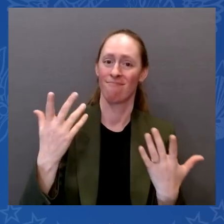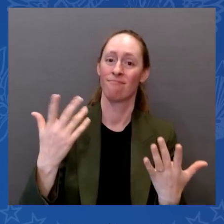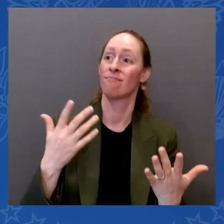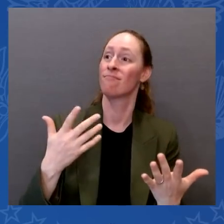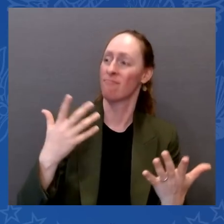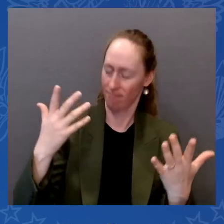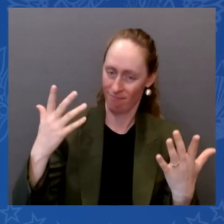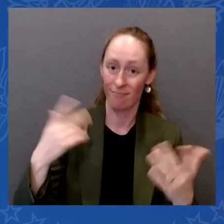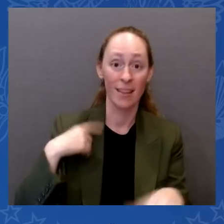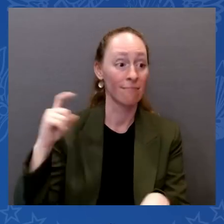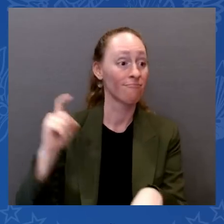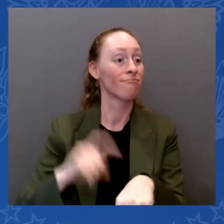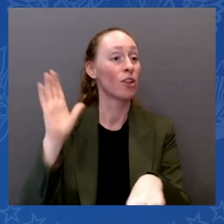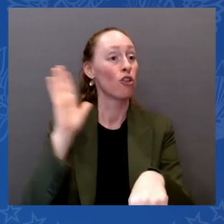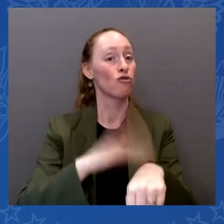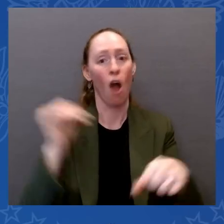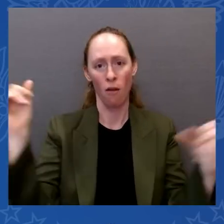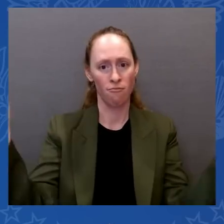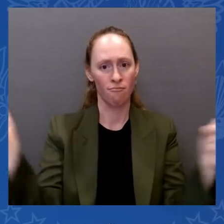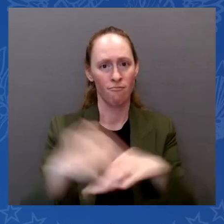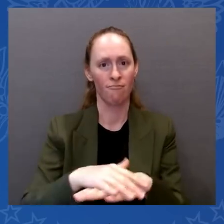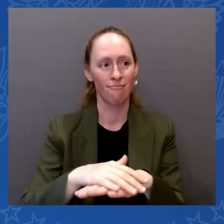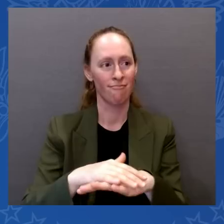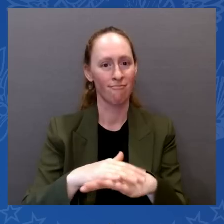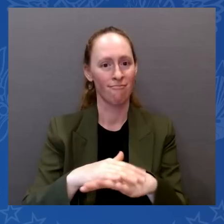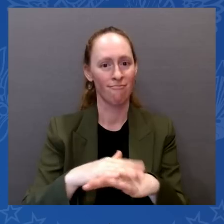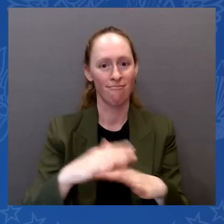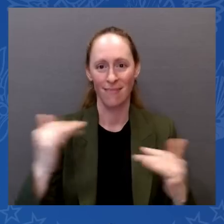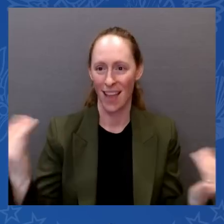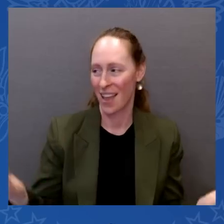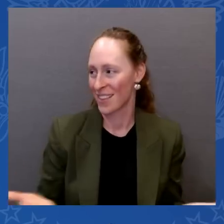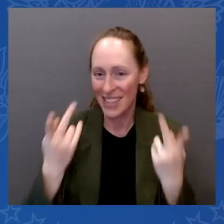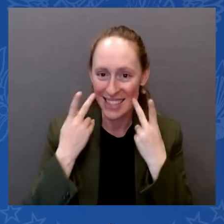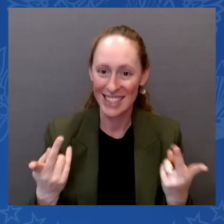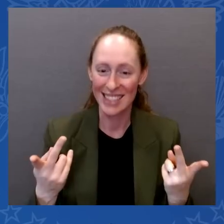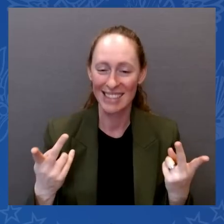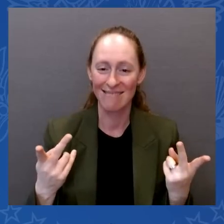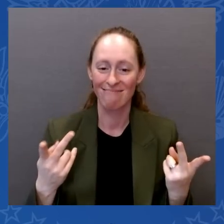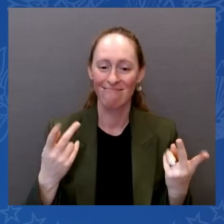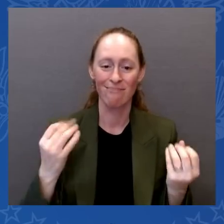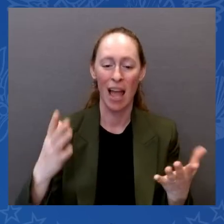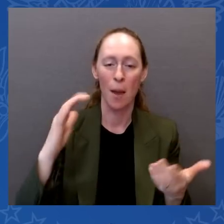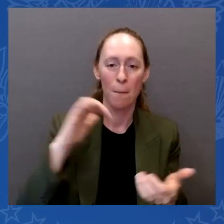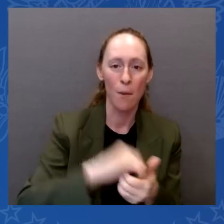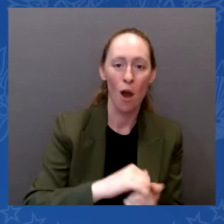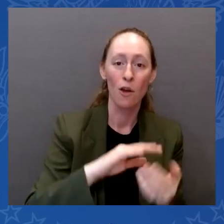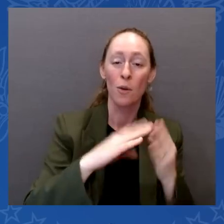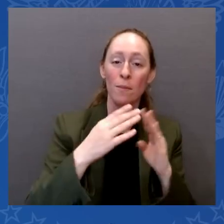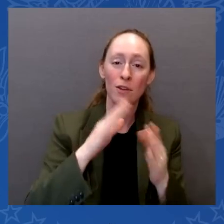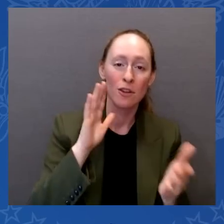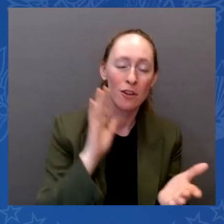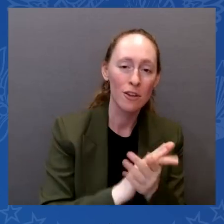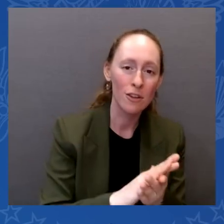are forging partnerships with unions, community colleges, local nonprofits to create apprenticeships that train workers to develop the necessary skills.